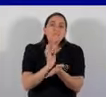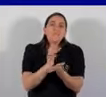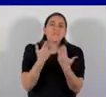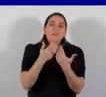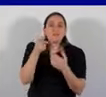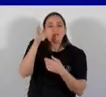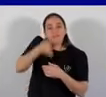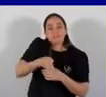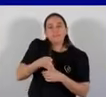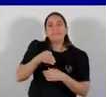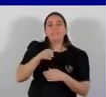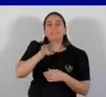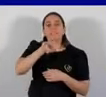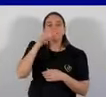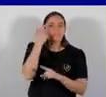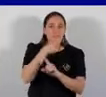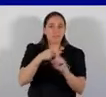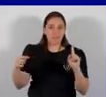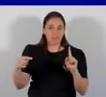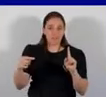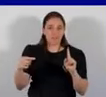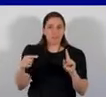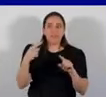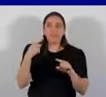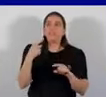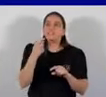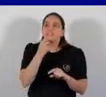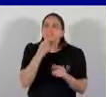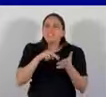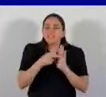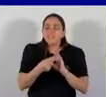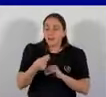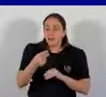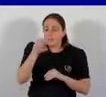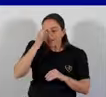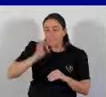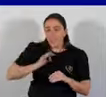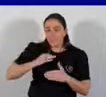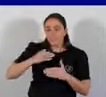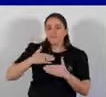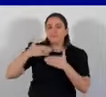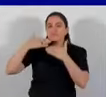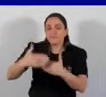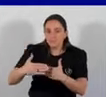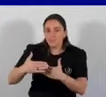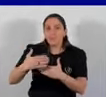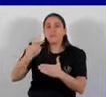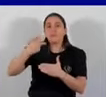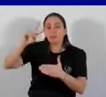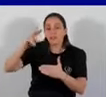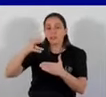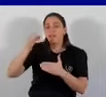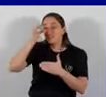That is we could be travelling at rates of 3.5 per capita That is every 20 years we can double the GDP per capita